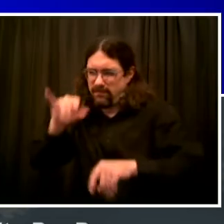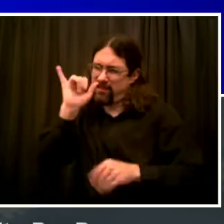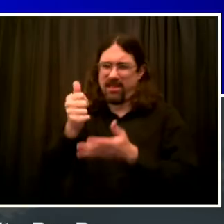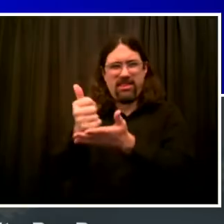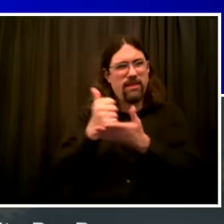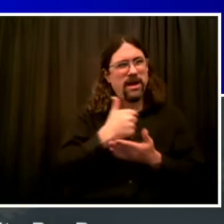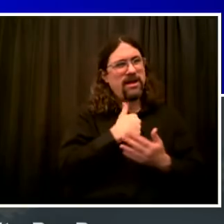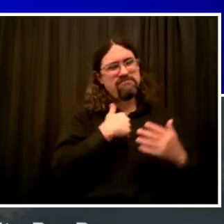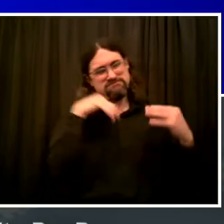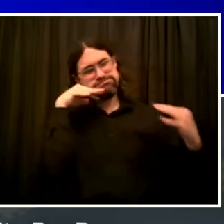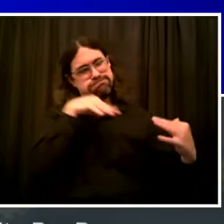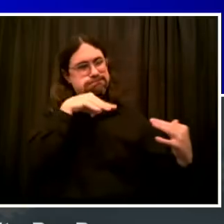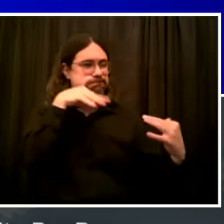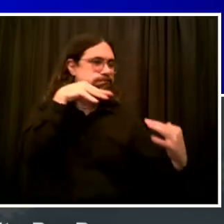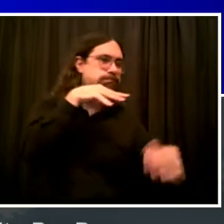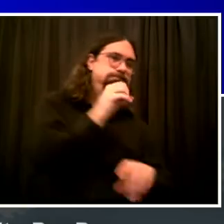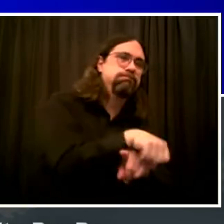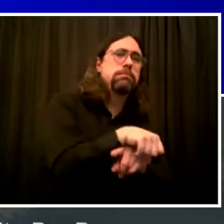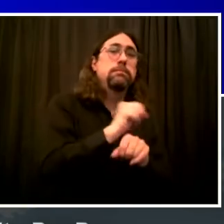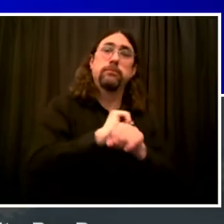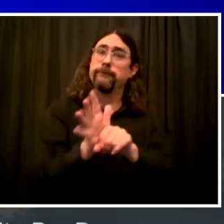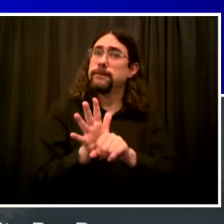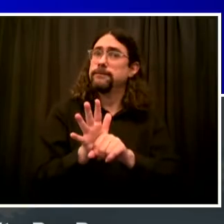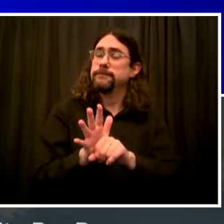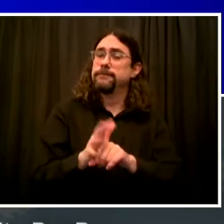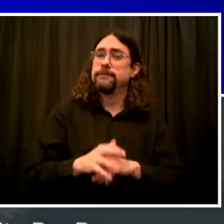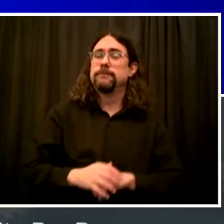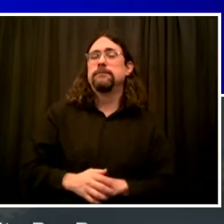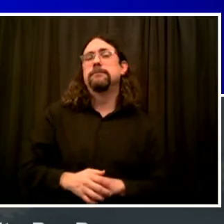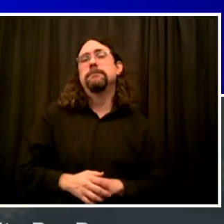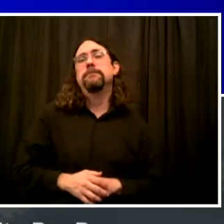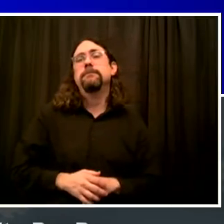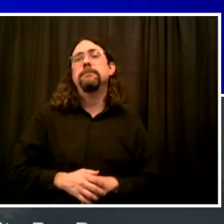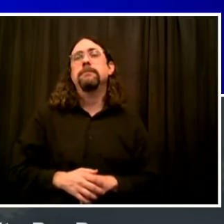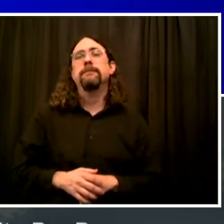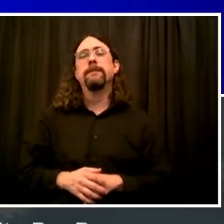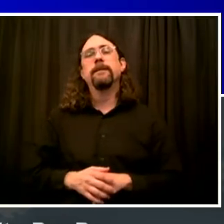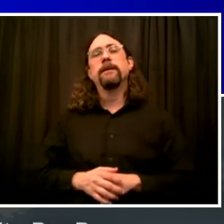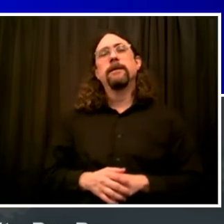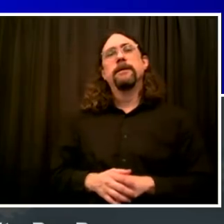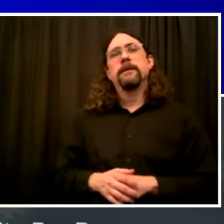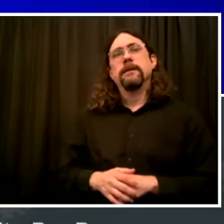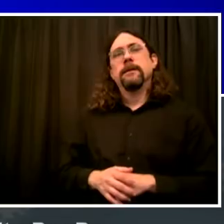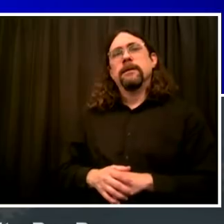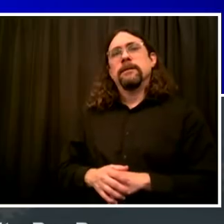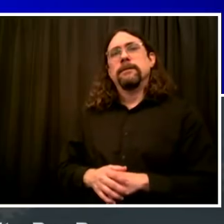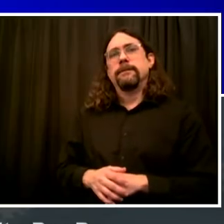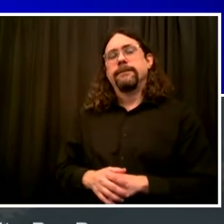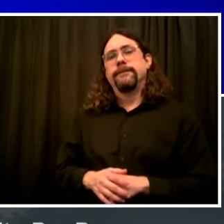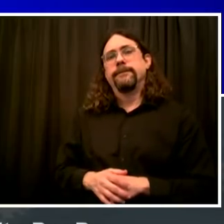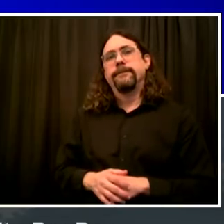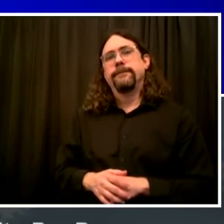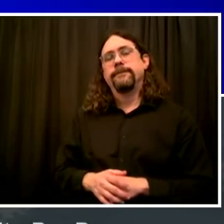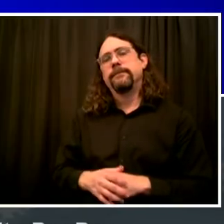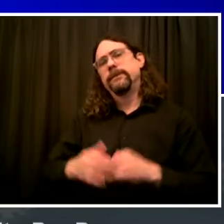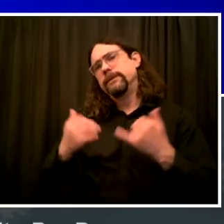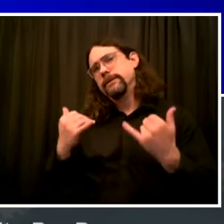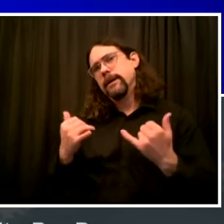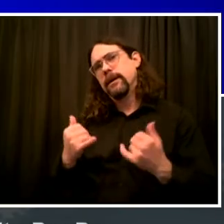THE CORONAVIRUS IN THIS CITY.